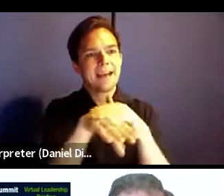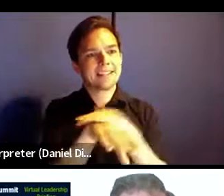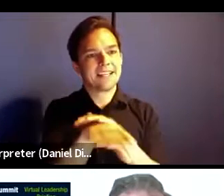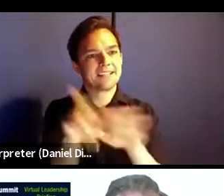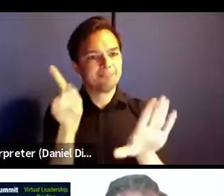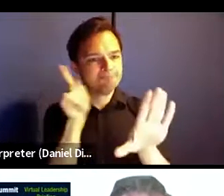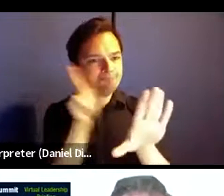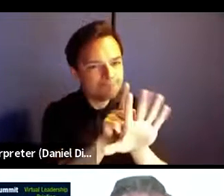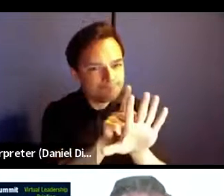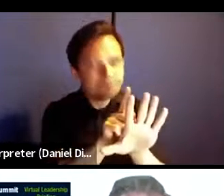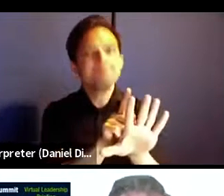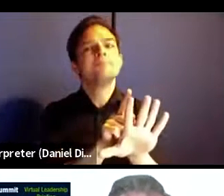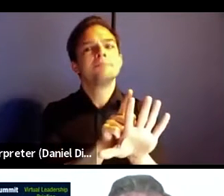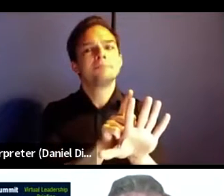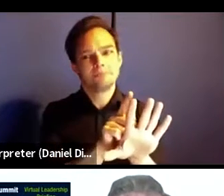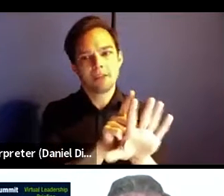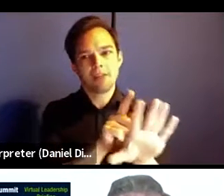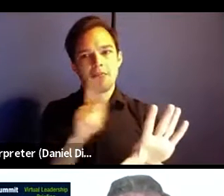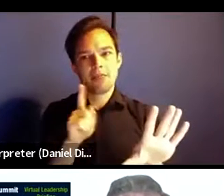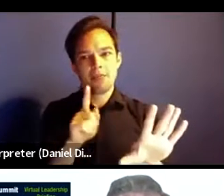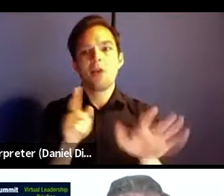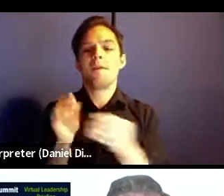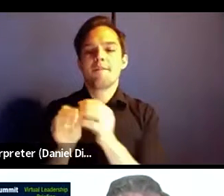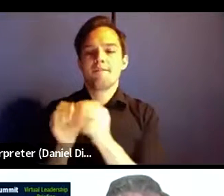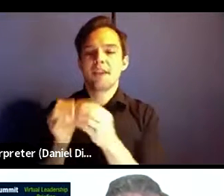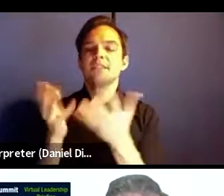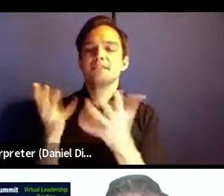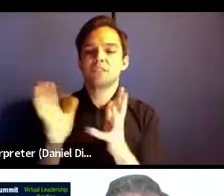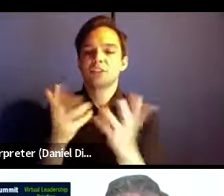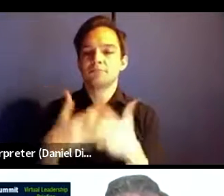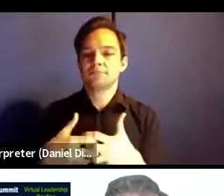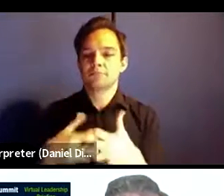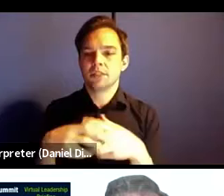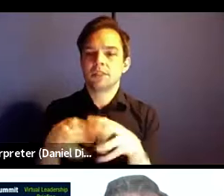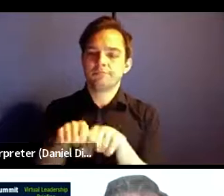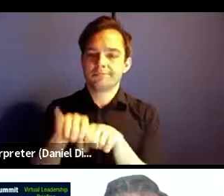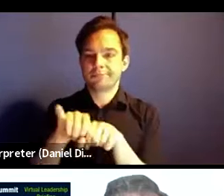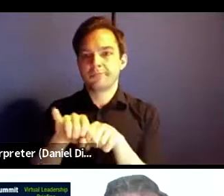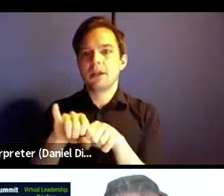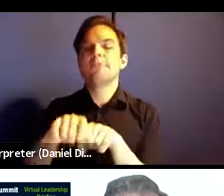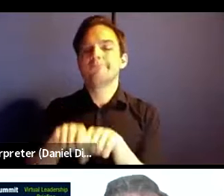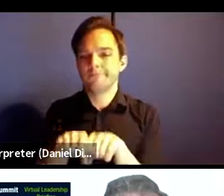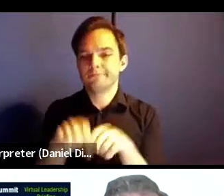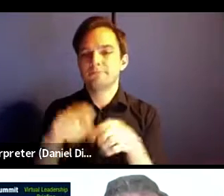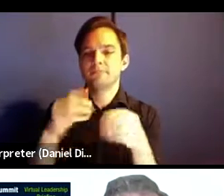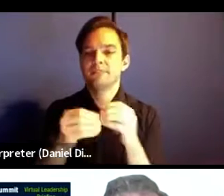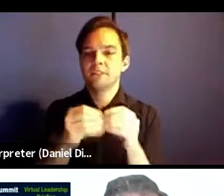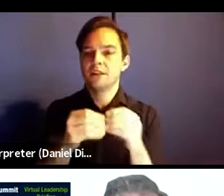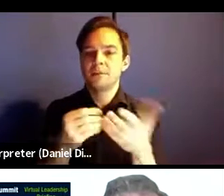And so, and things happen and we fixed it, but at least we were on top of it. And often it's just not even considered.